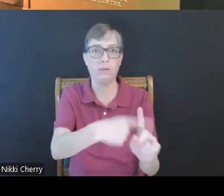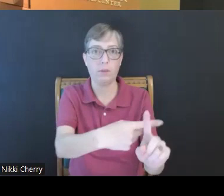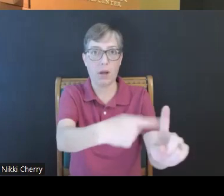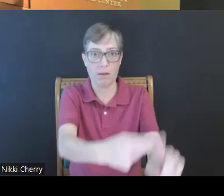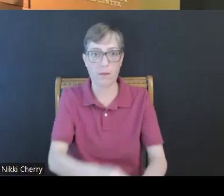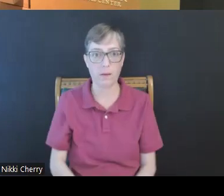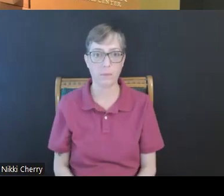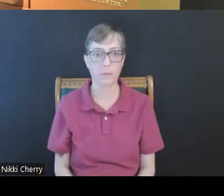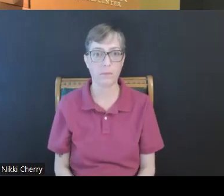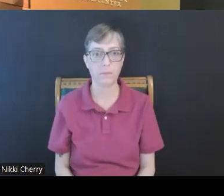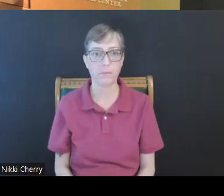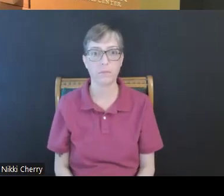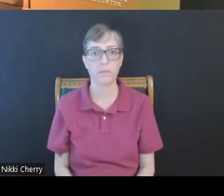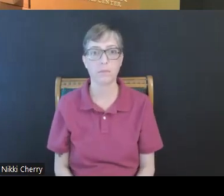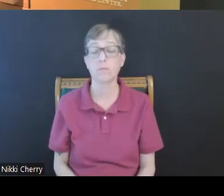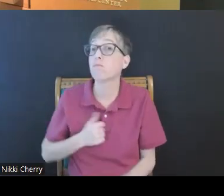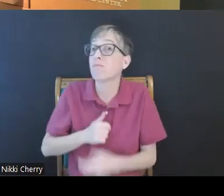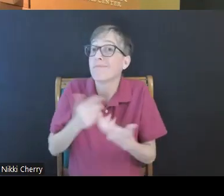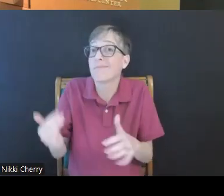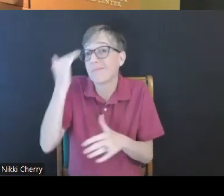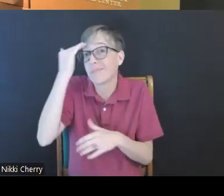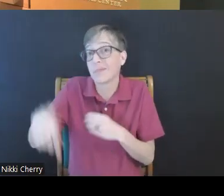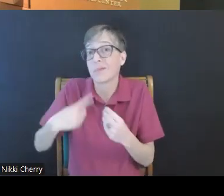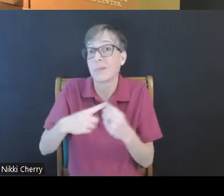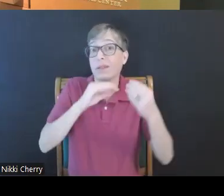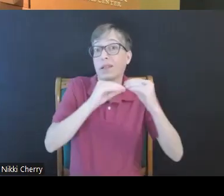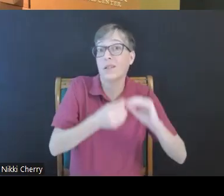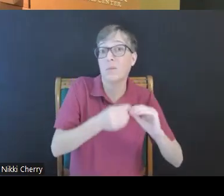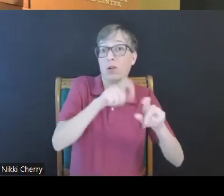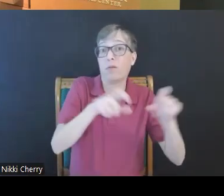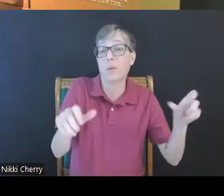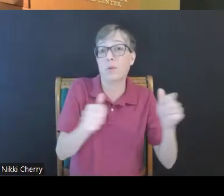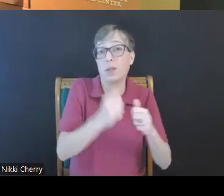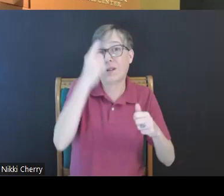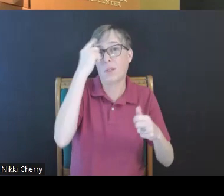know about how many people people are in practice in Psychiatry uh and if you do the math if you're